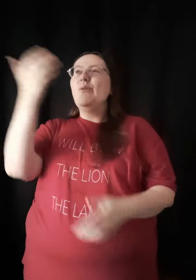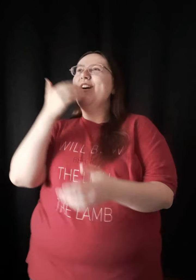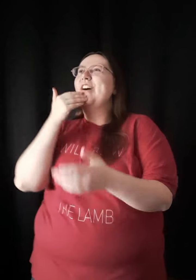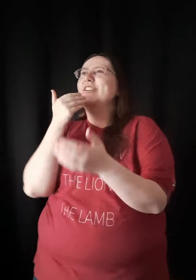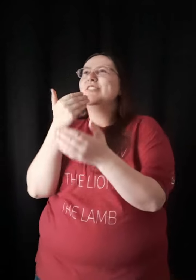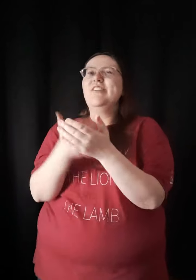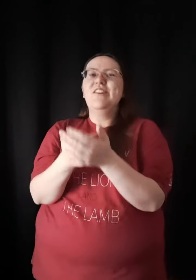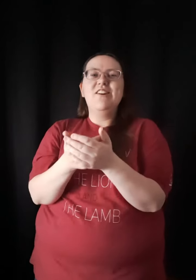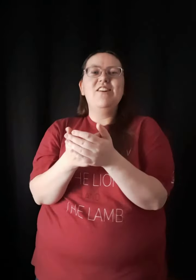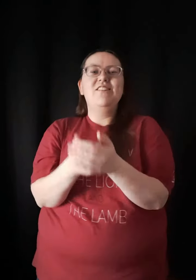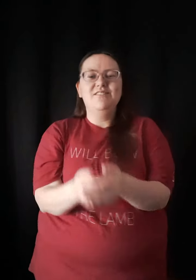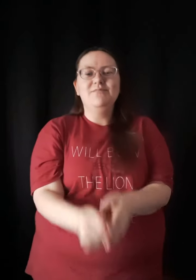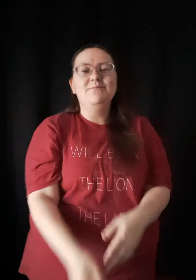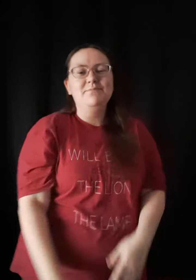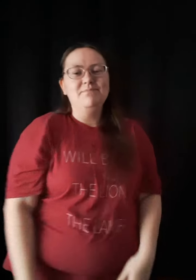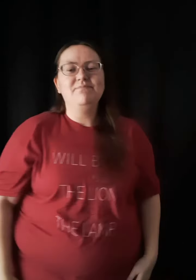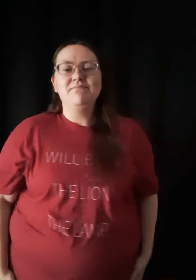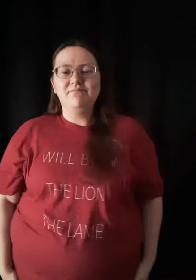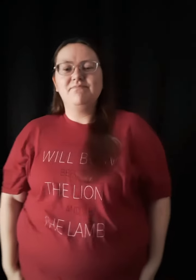And you are good